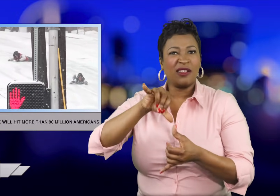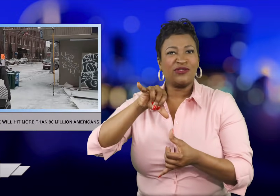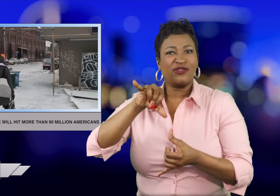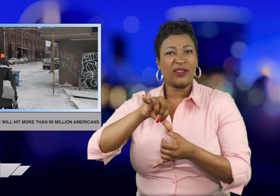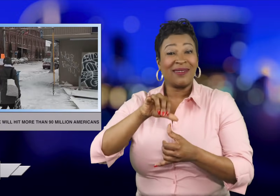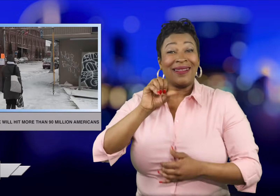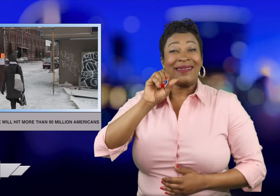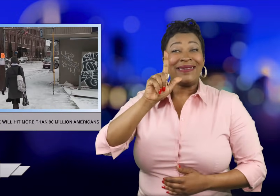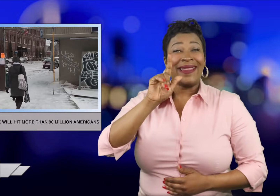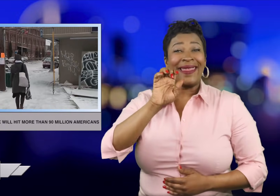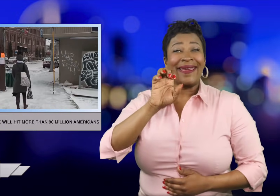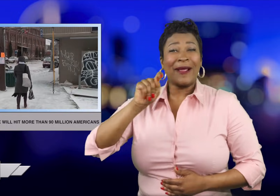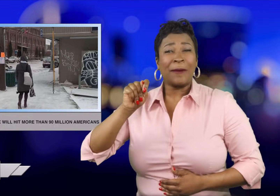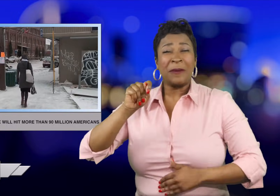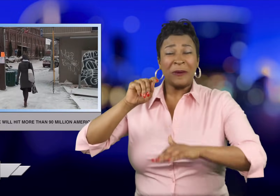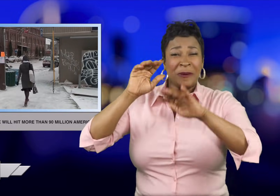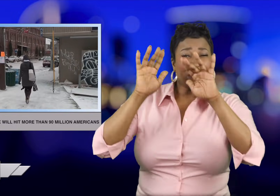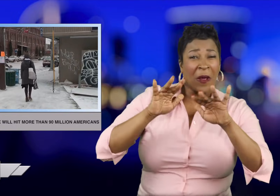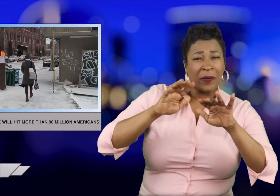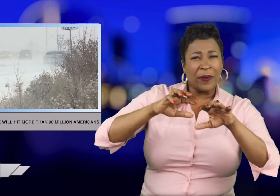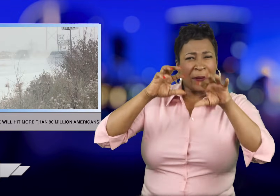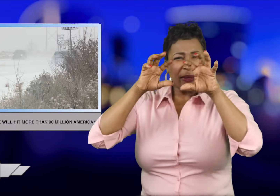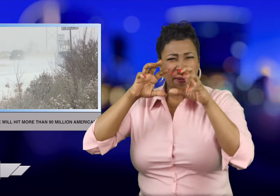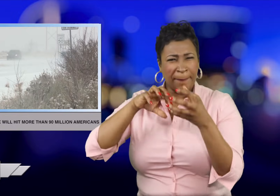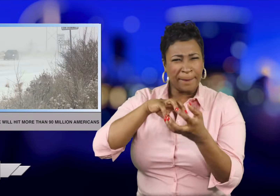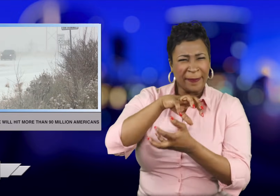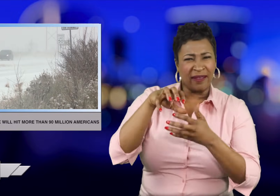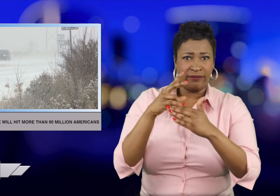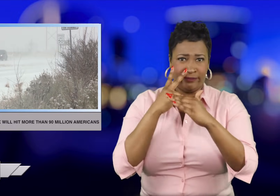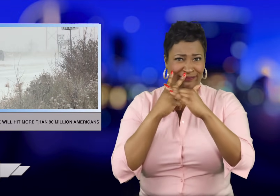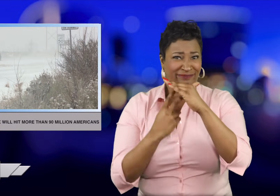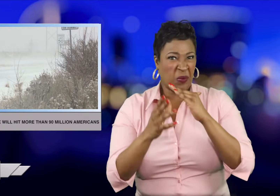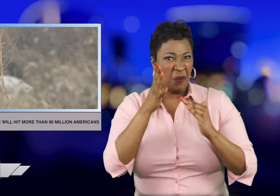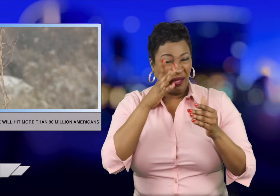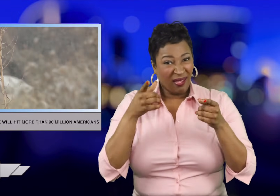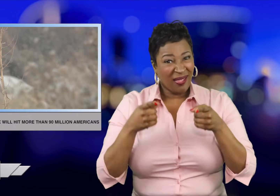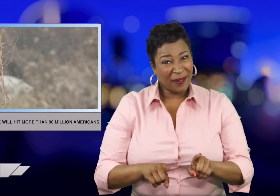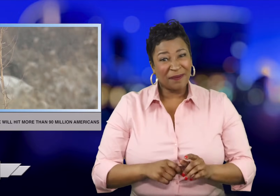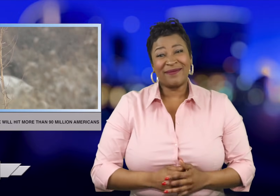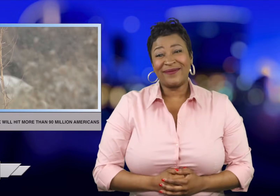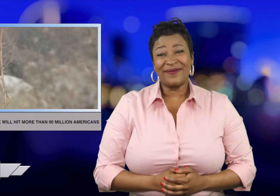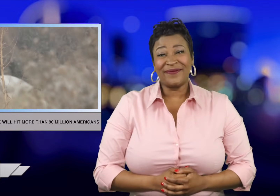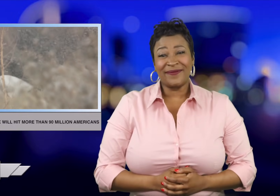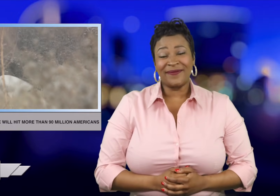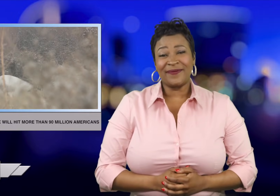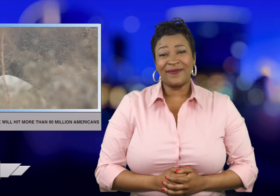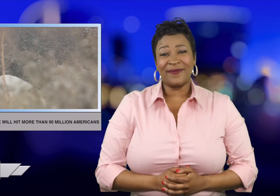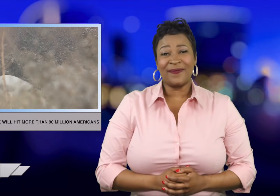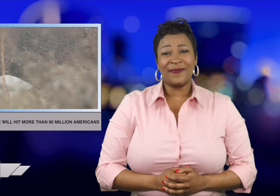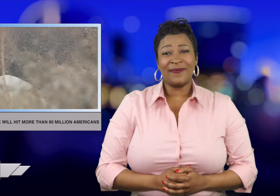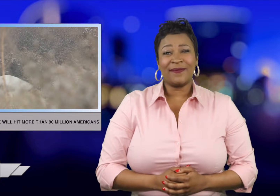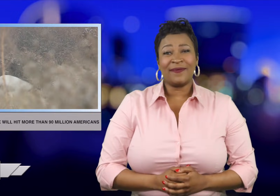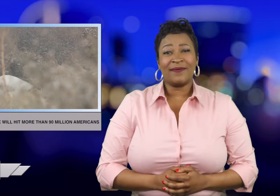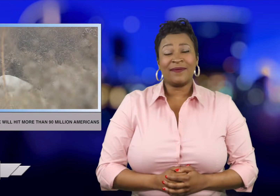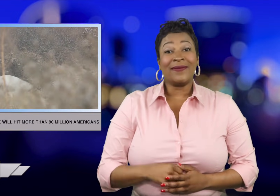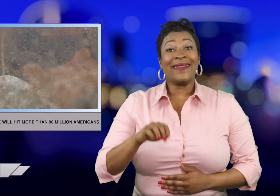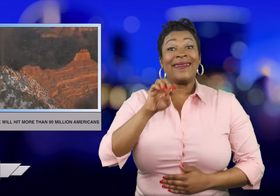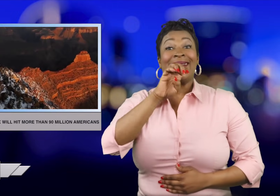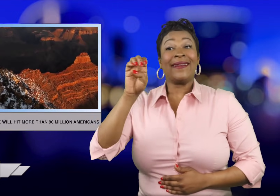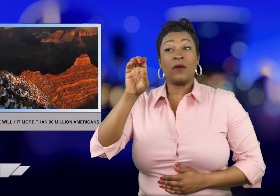to 6 inches of snow and sleet is expected to fall.